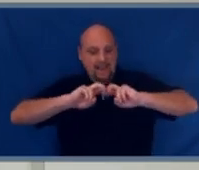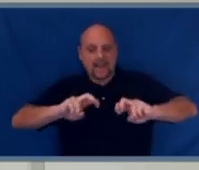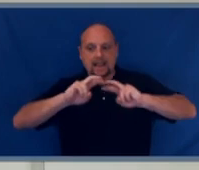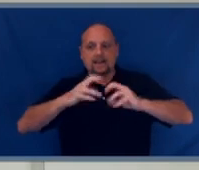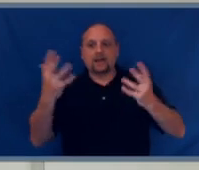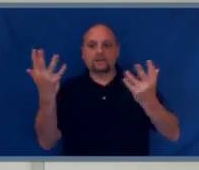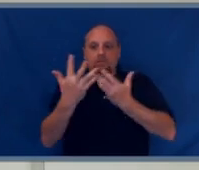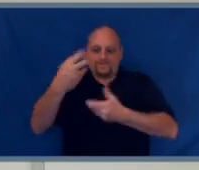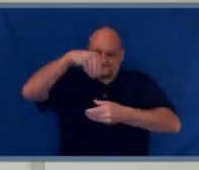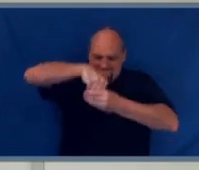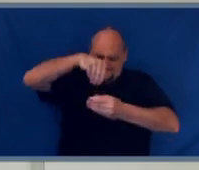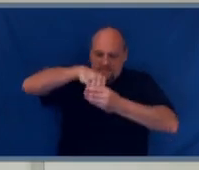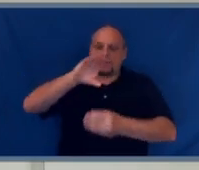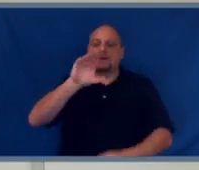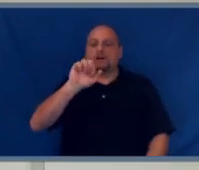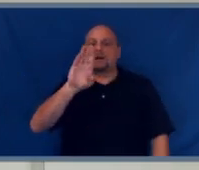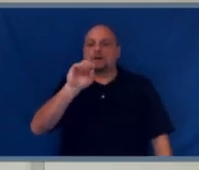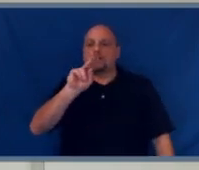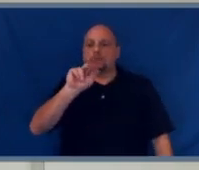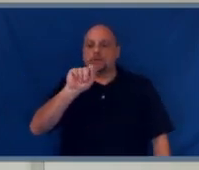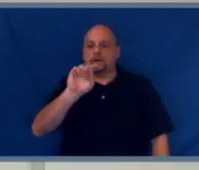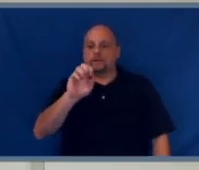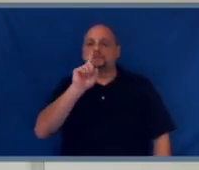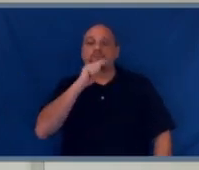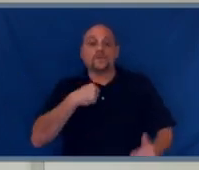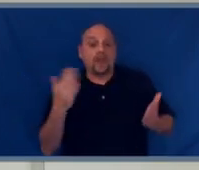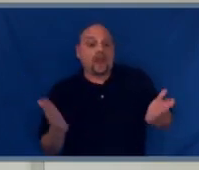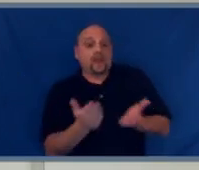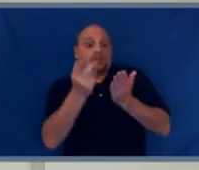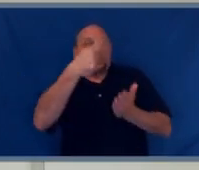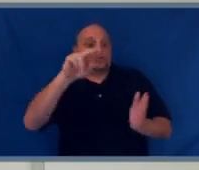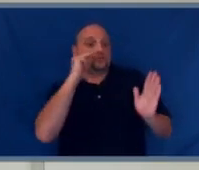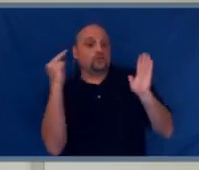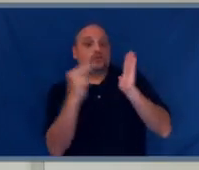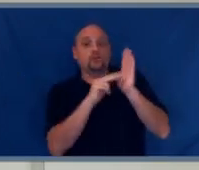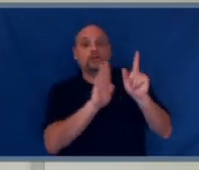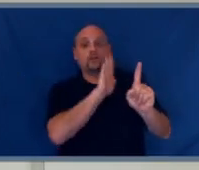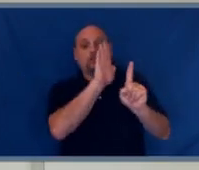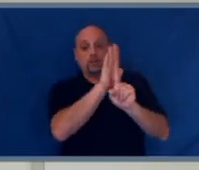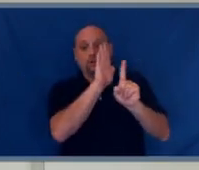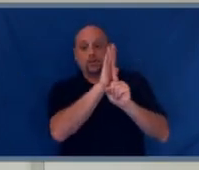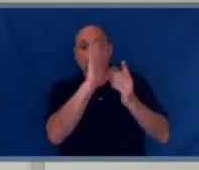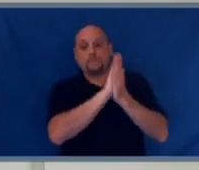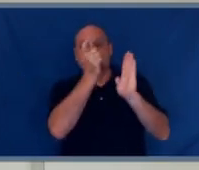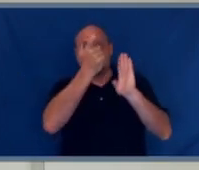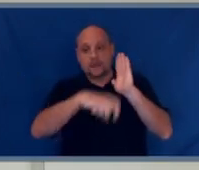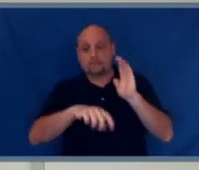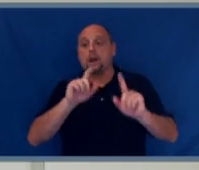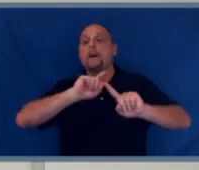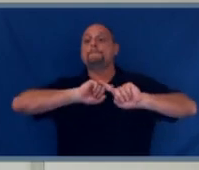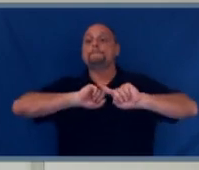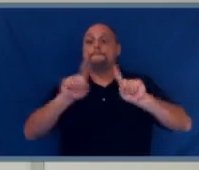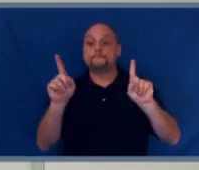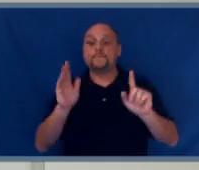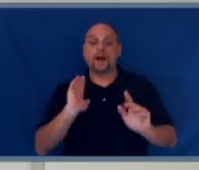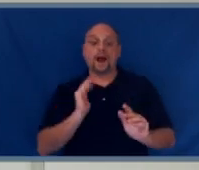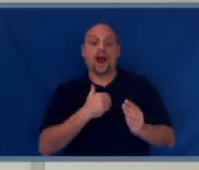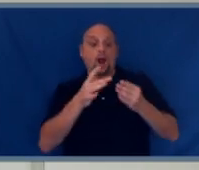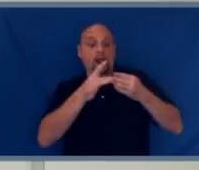I ENCOURAGE YOU TO CHECK OUT HER PUBLICATION. OUR LEADING HYPOTHESIS FOR HOW